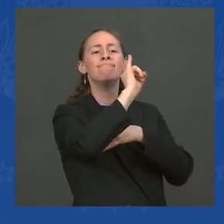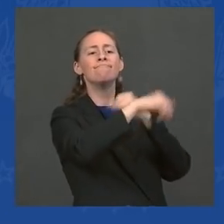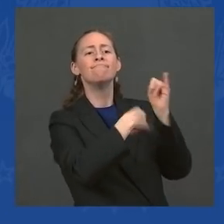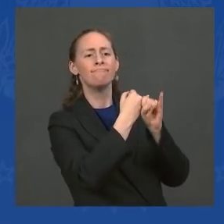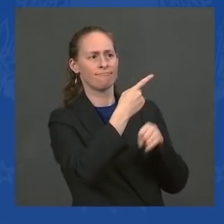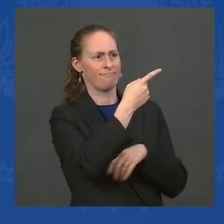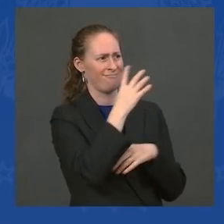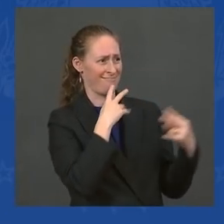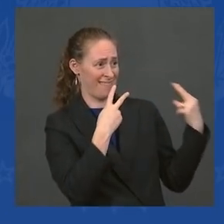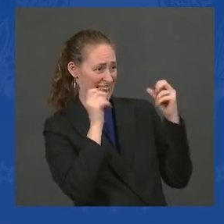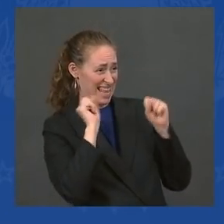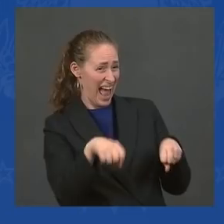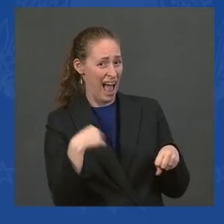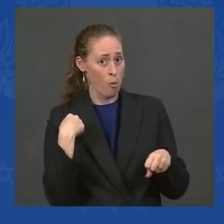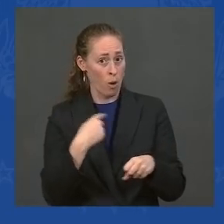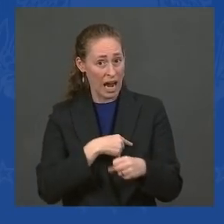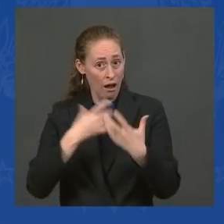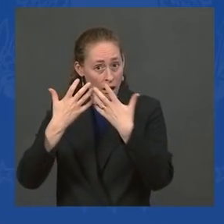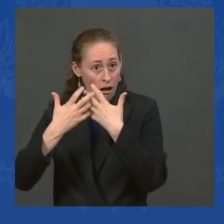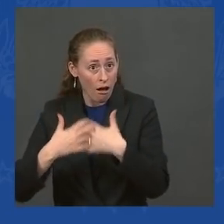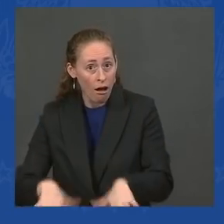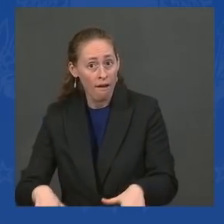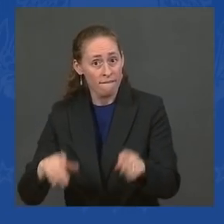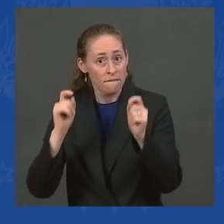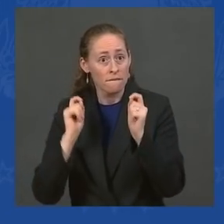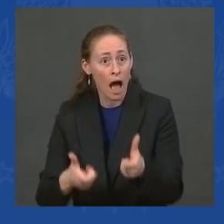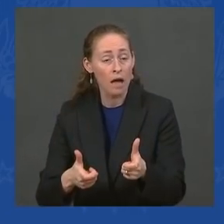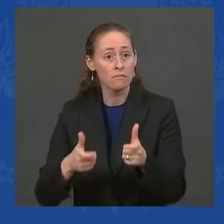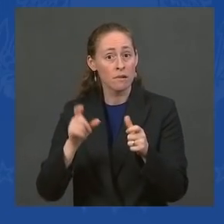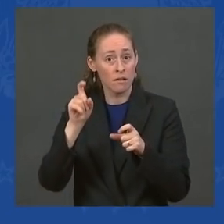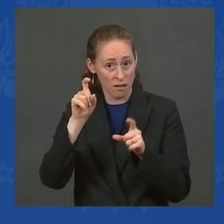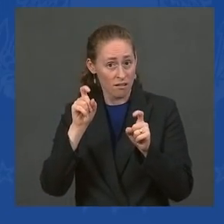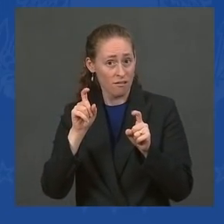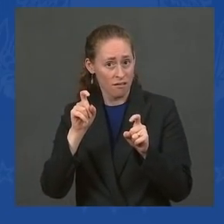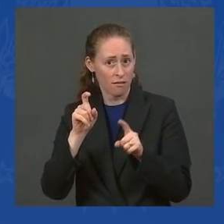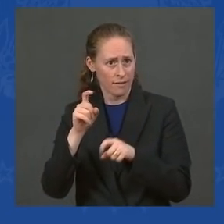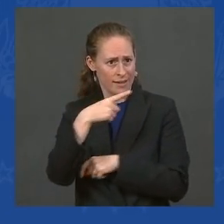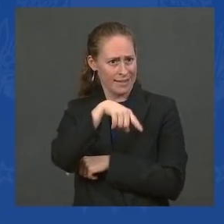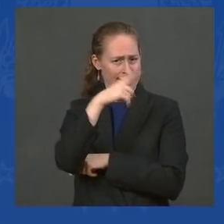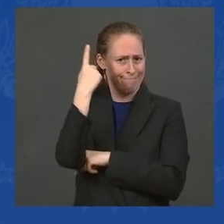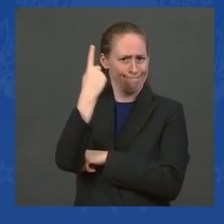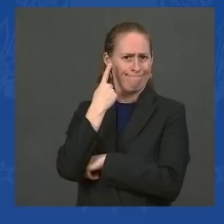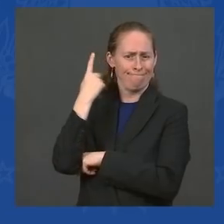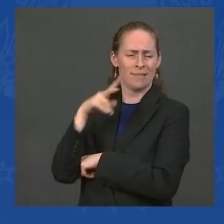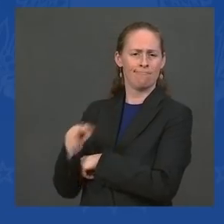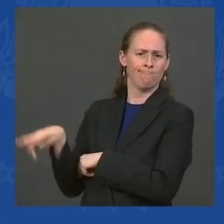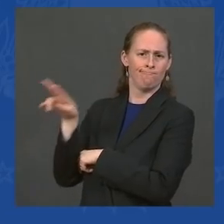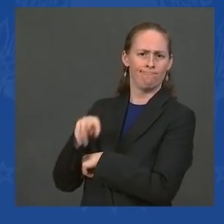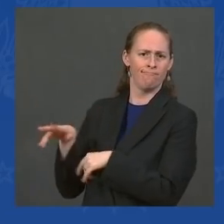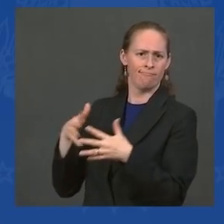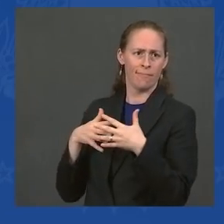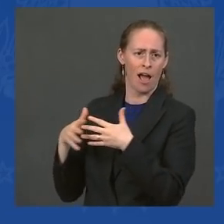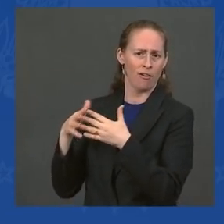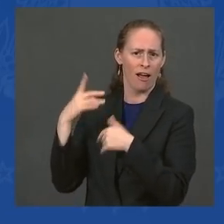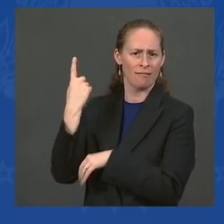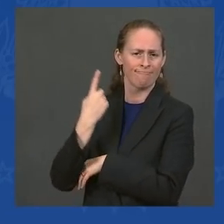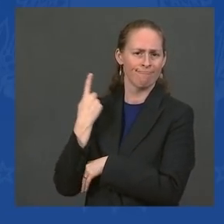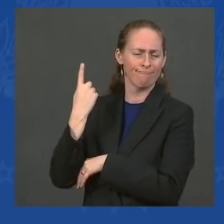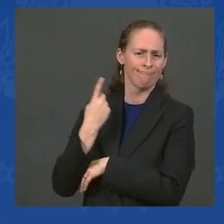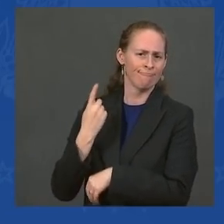Can you put anything together to get something done in America?" So, folks, they're betting that we won't respond